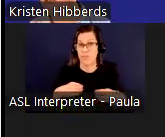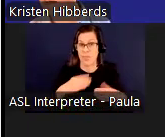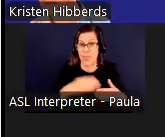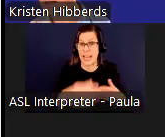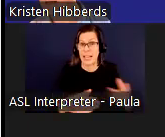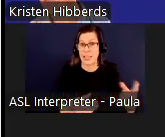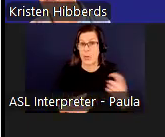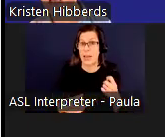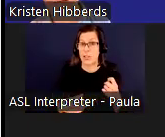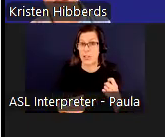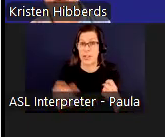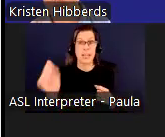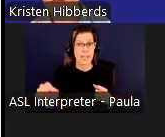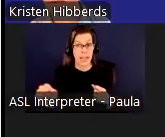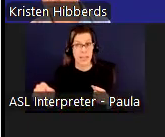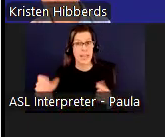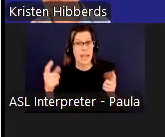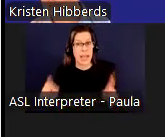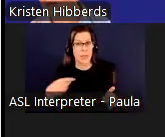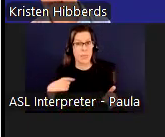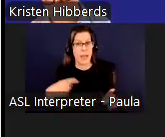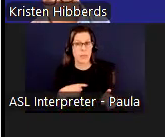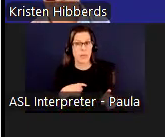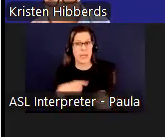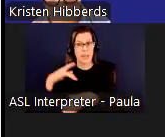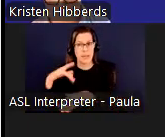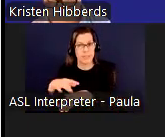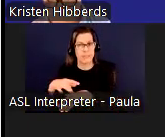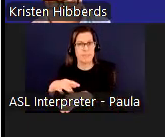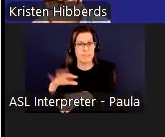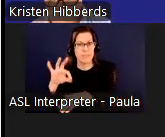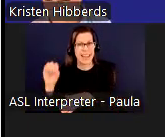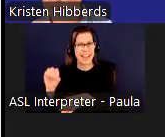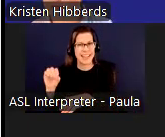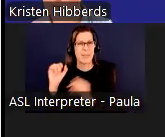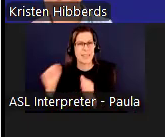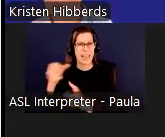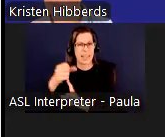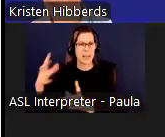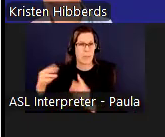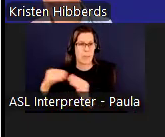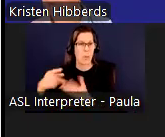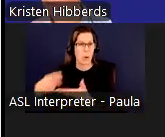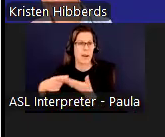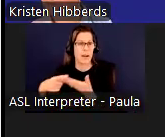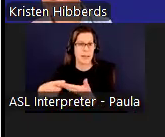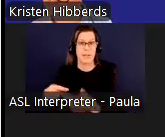have and wouldn't we come to it? Yeah, absolutely, Absolutely. OK, Thank you, Nicolette.